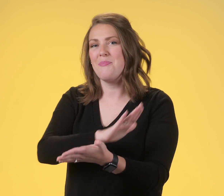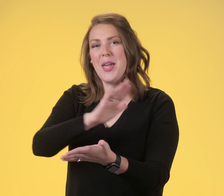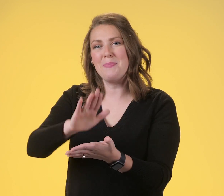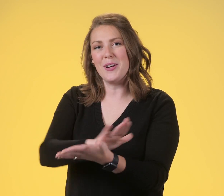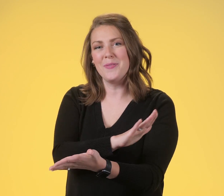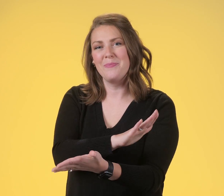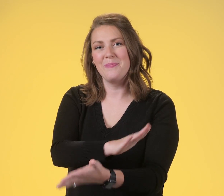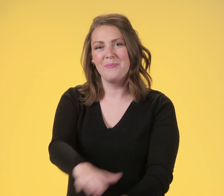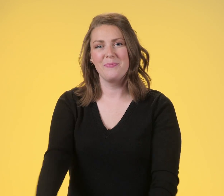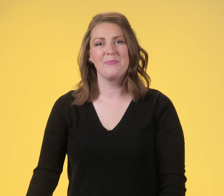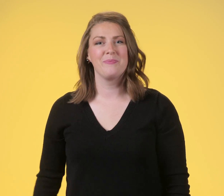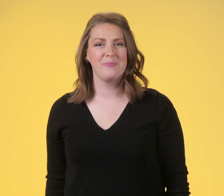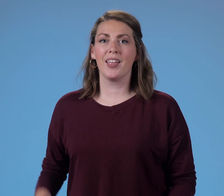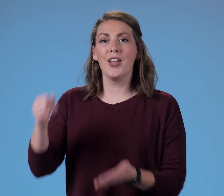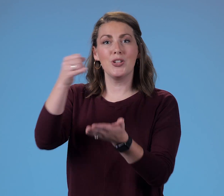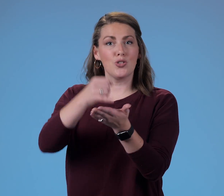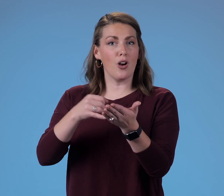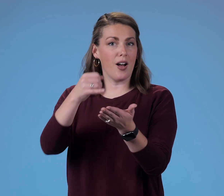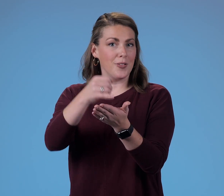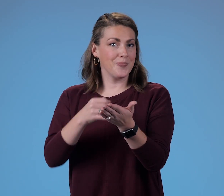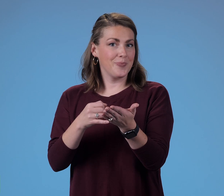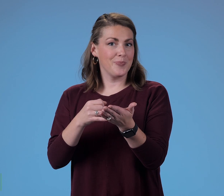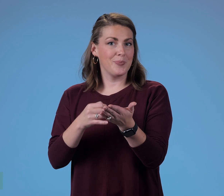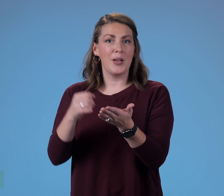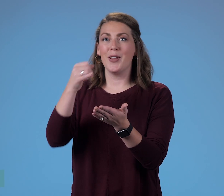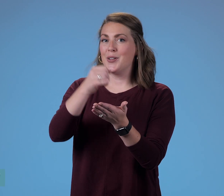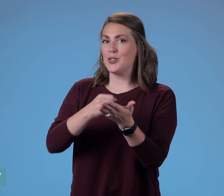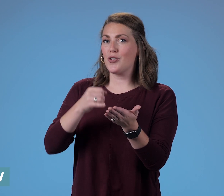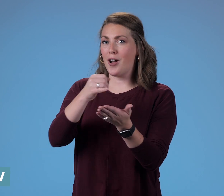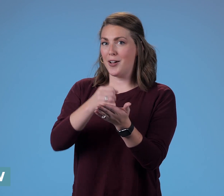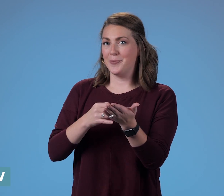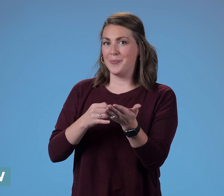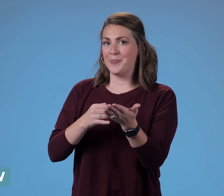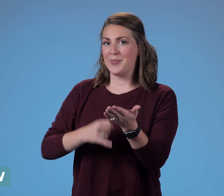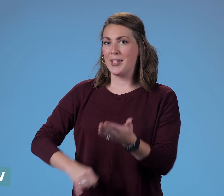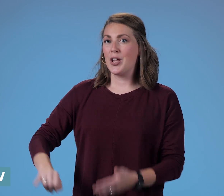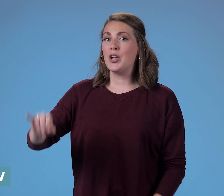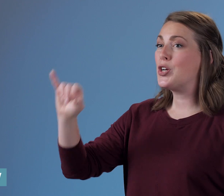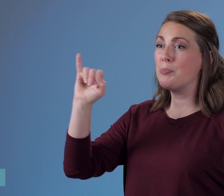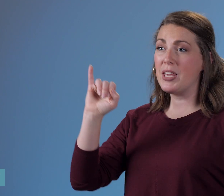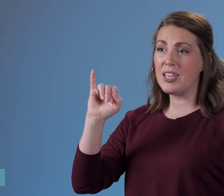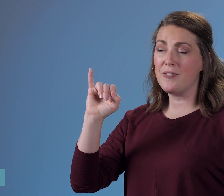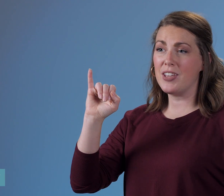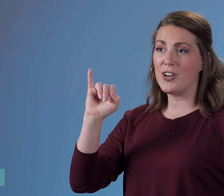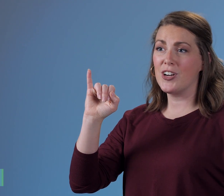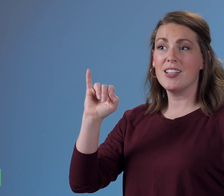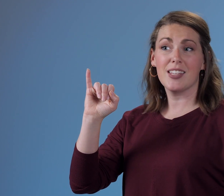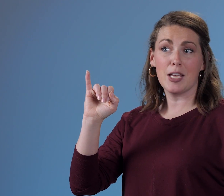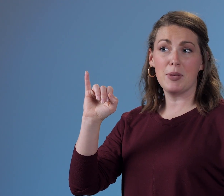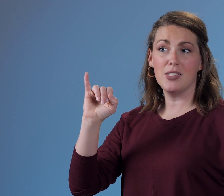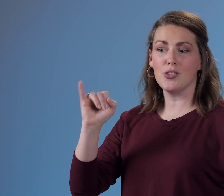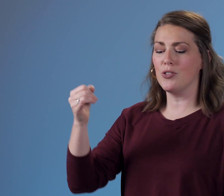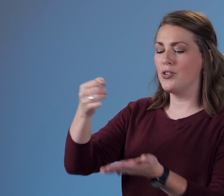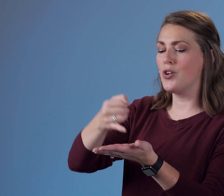Paper Draw Draw Your pinky finger is like a pencil